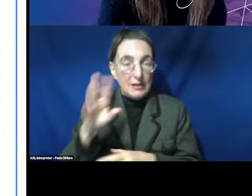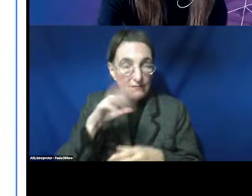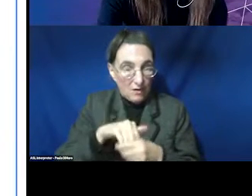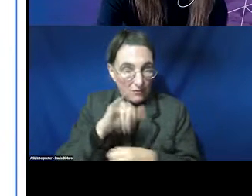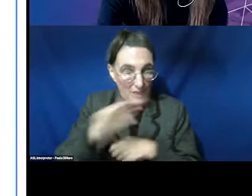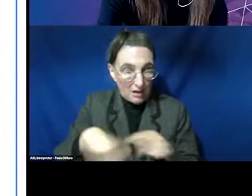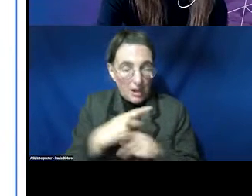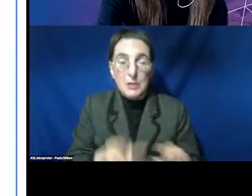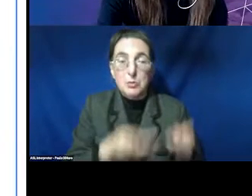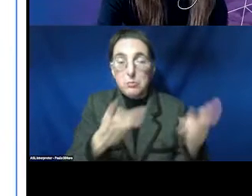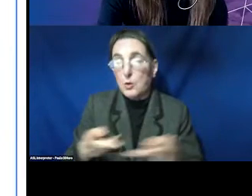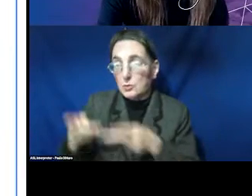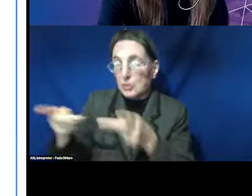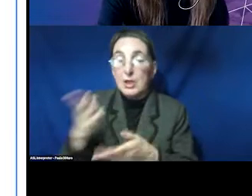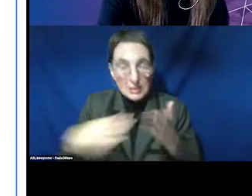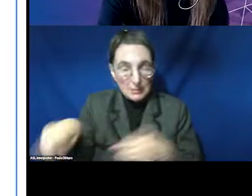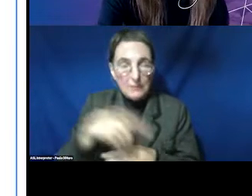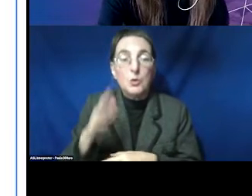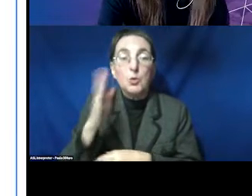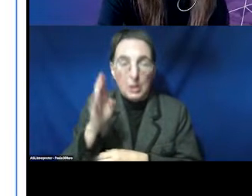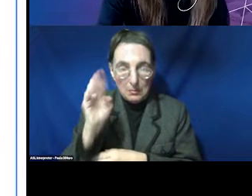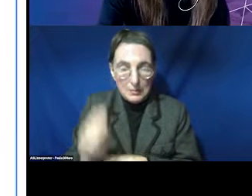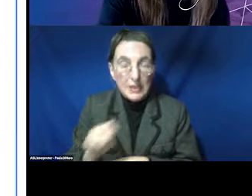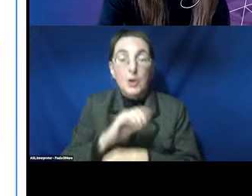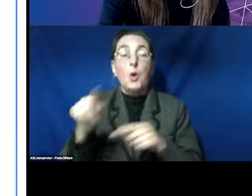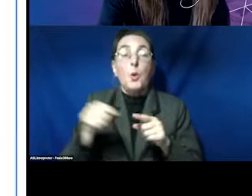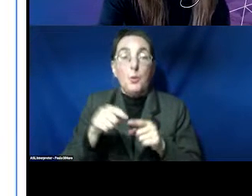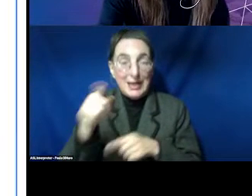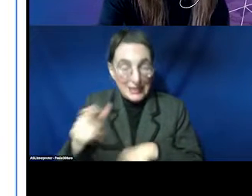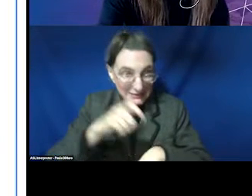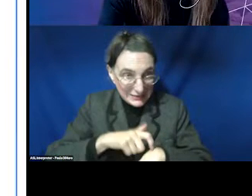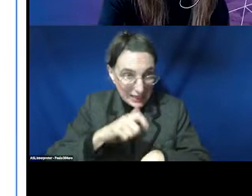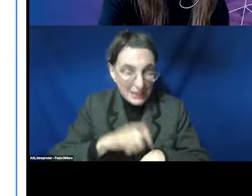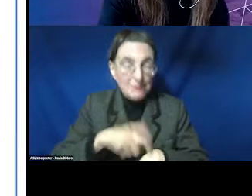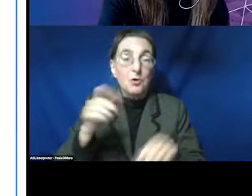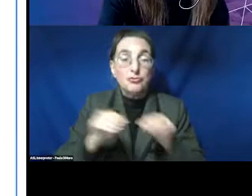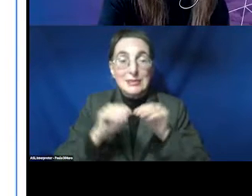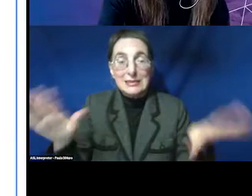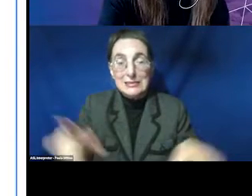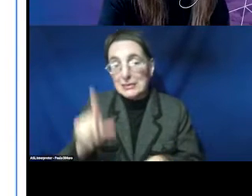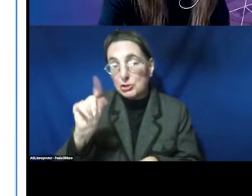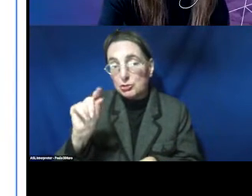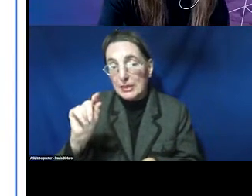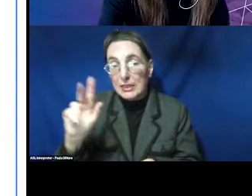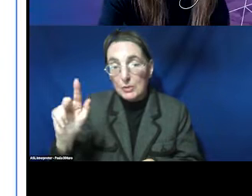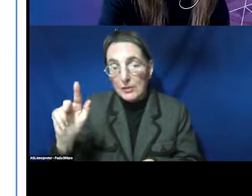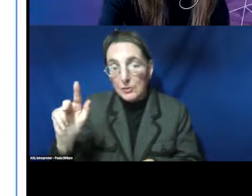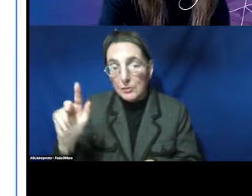this will be enabled for Research.gov when it is released in 2023 when that competition is announced.